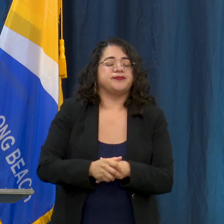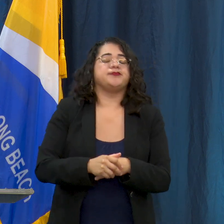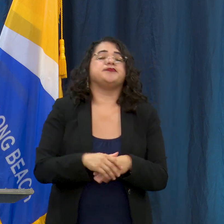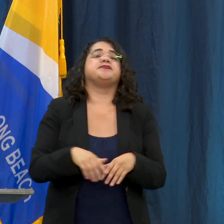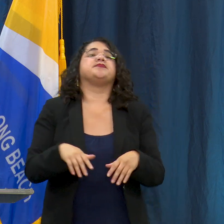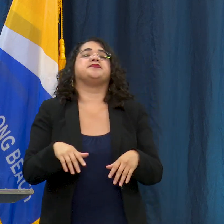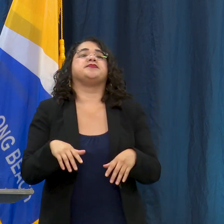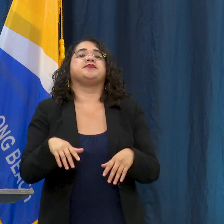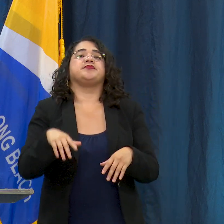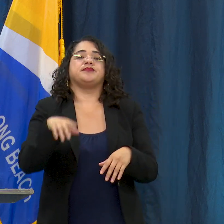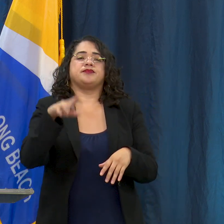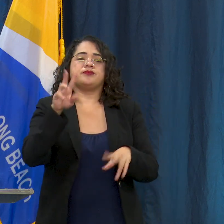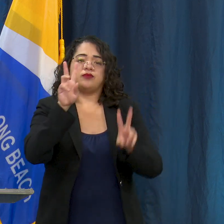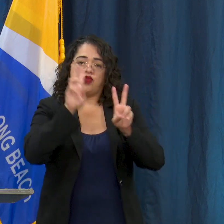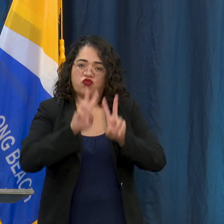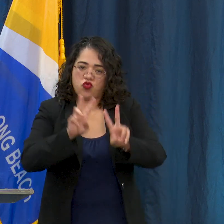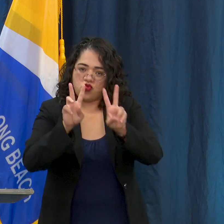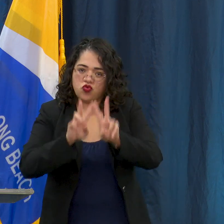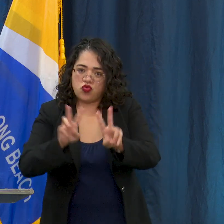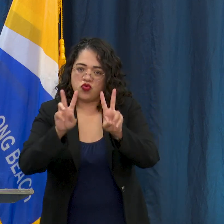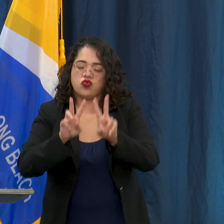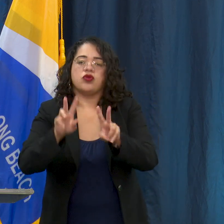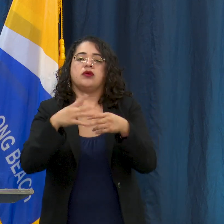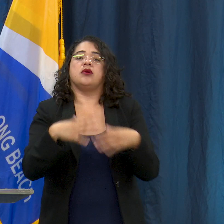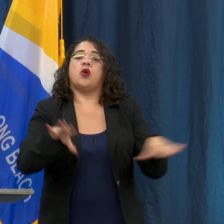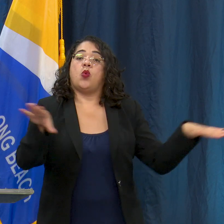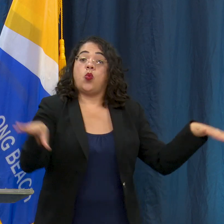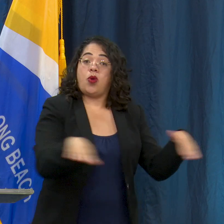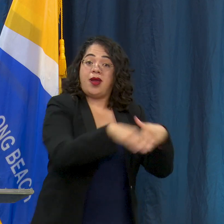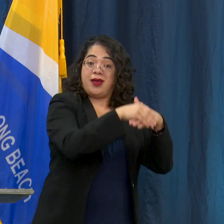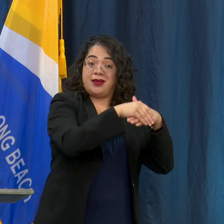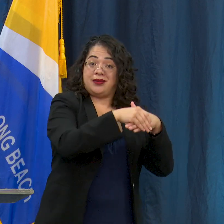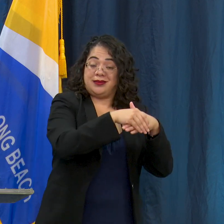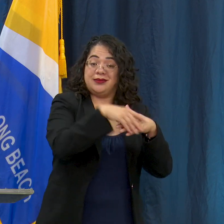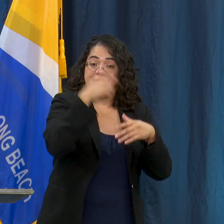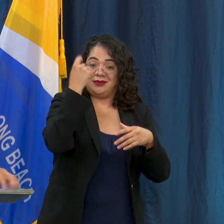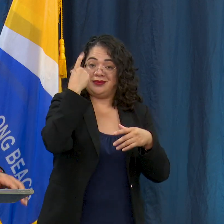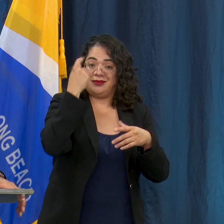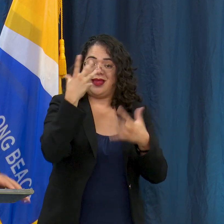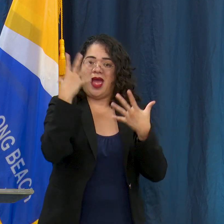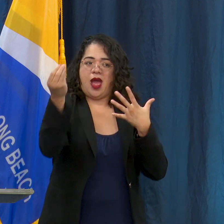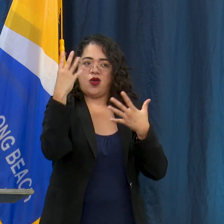funeral and weddings and their capacity to do those events and we're